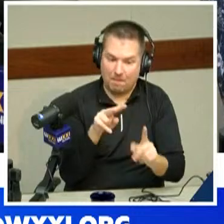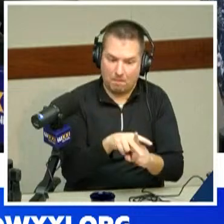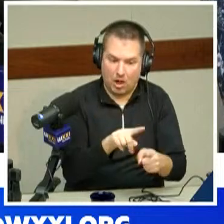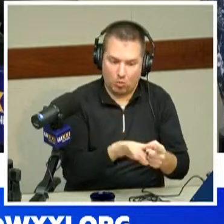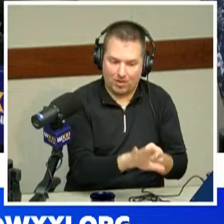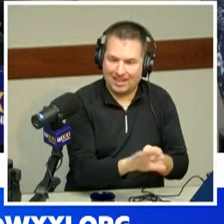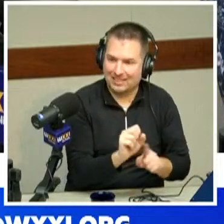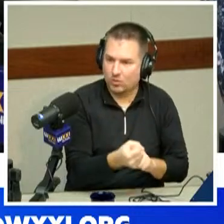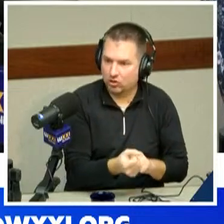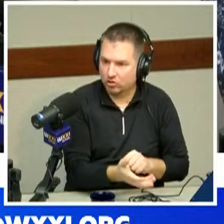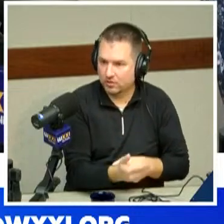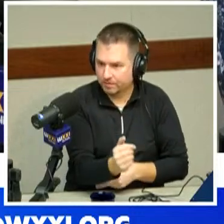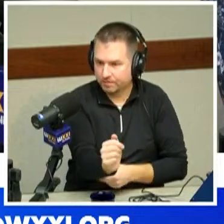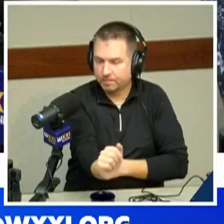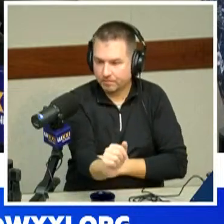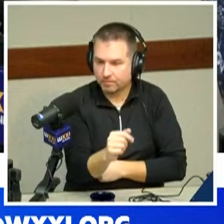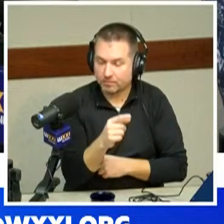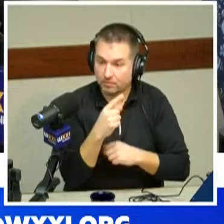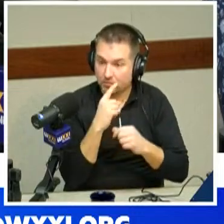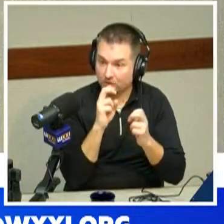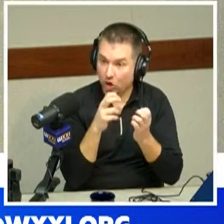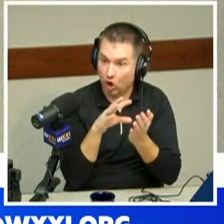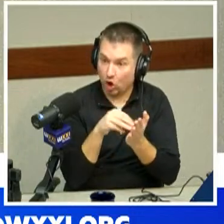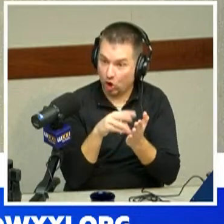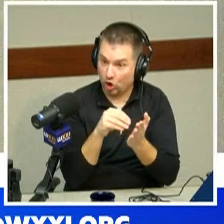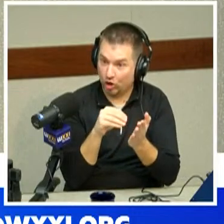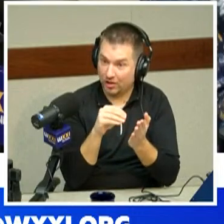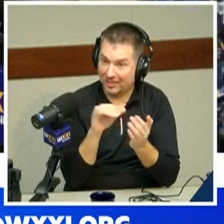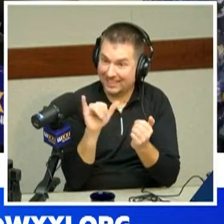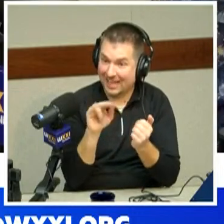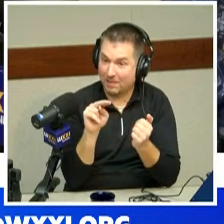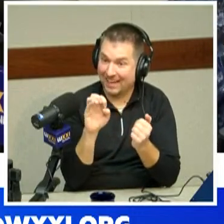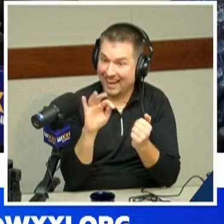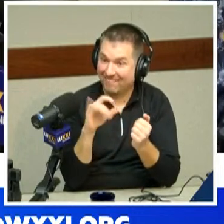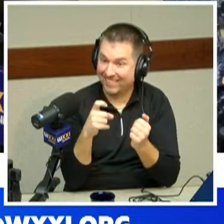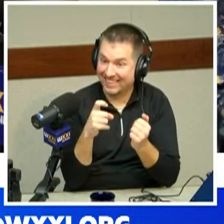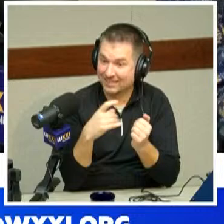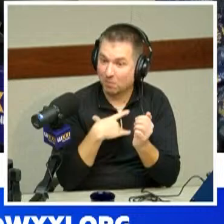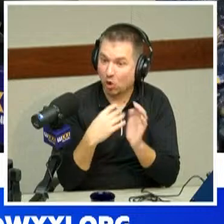situation so it's it's learning just like the Netflix algorithm learns what we want to see